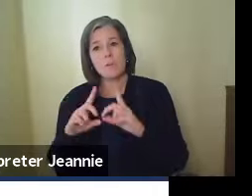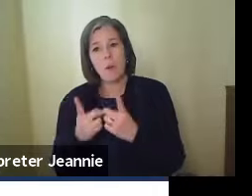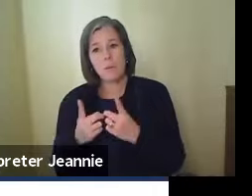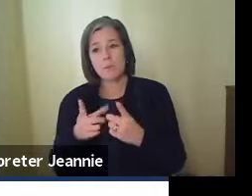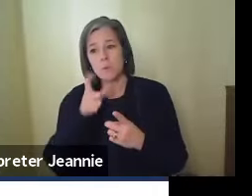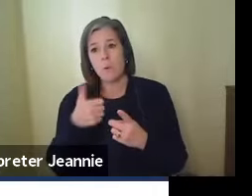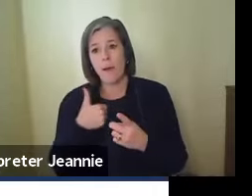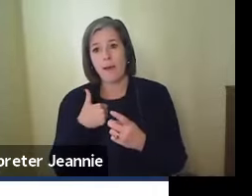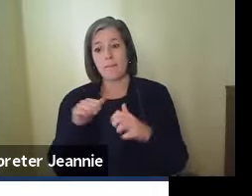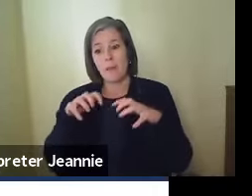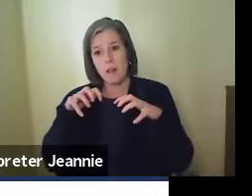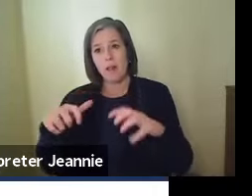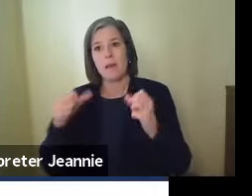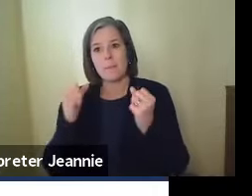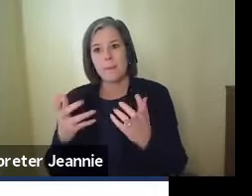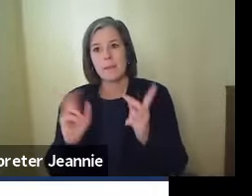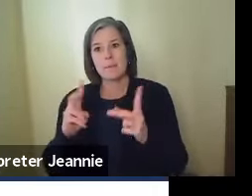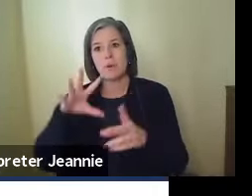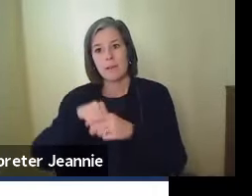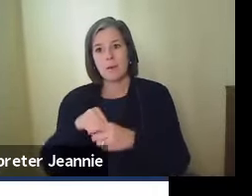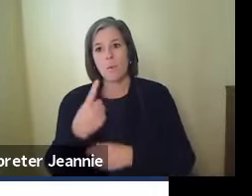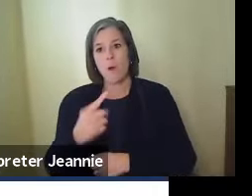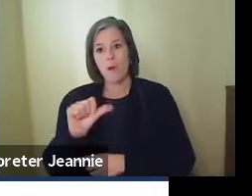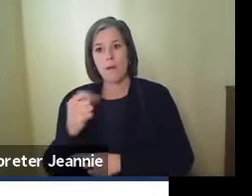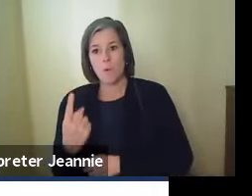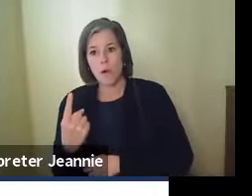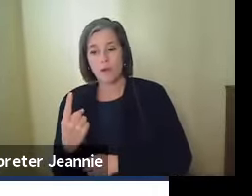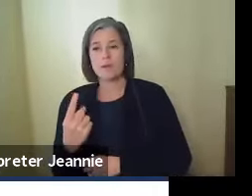of people who are in Phase 1A1. So if there is an agency